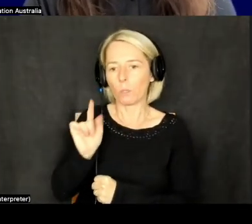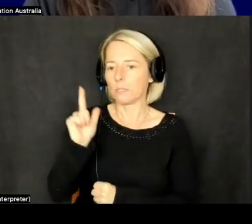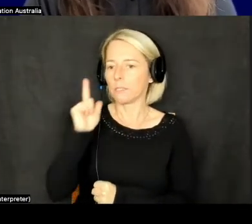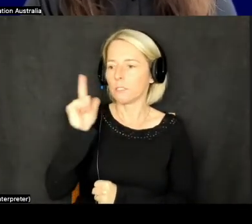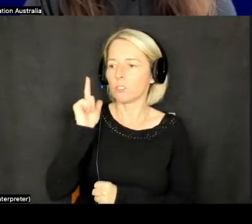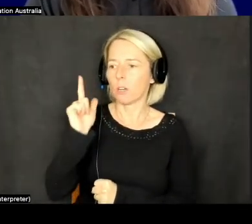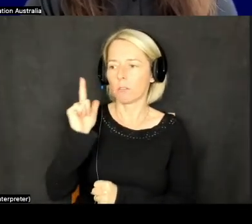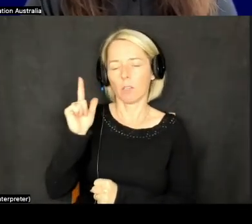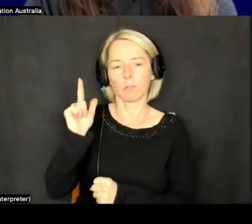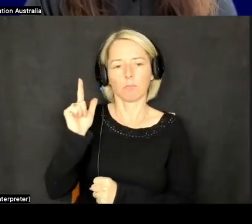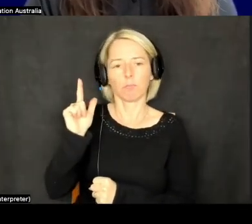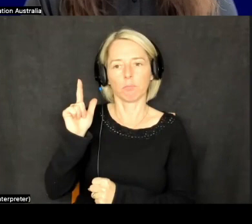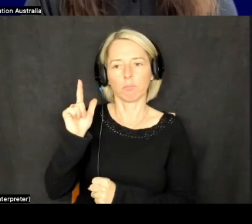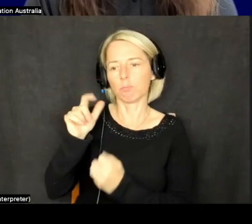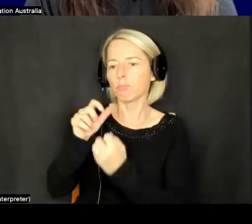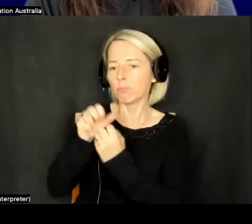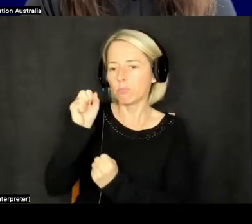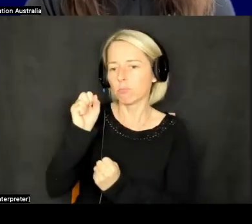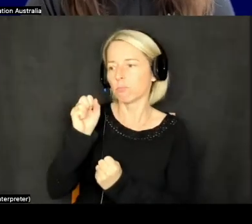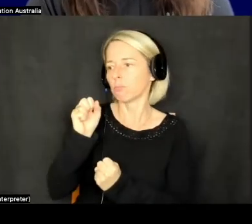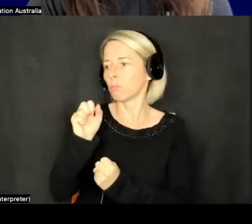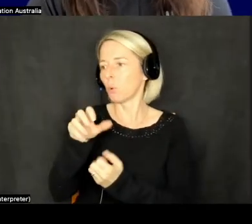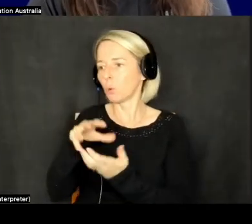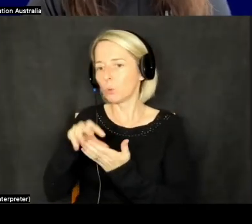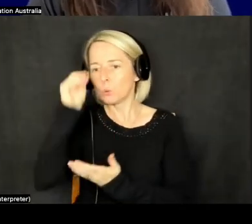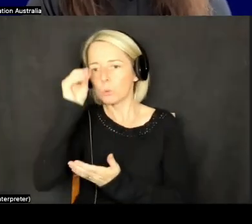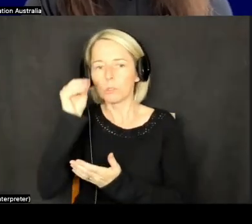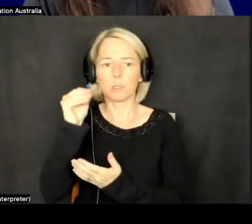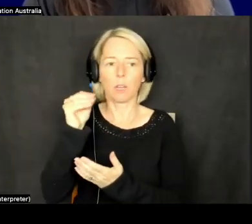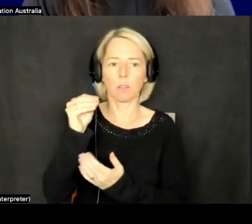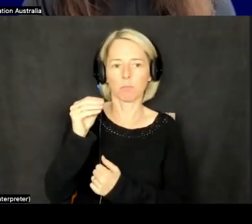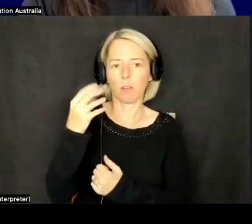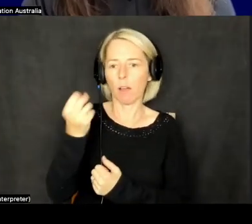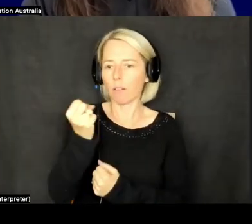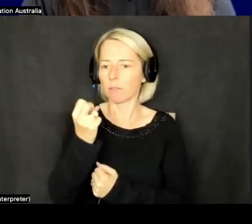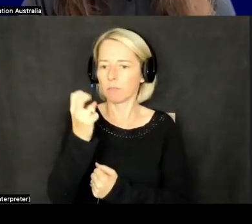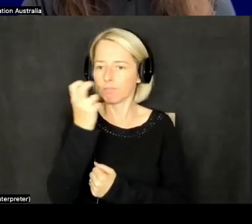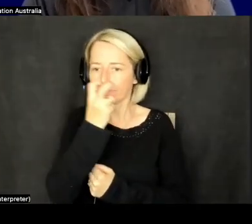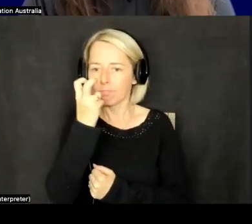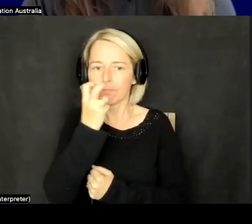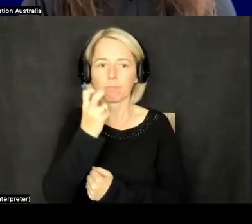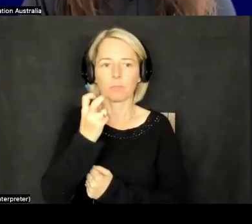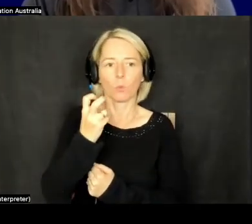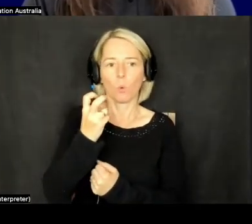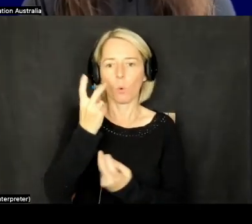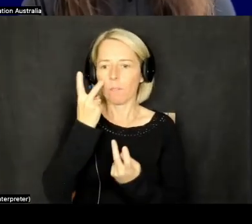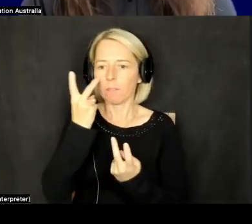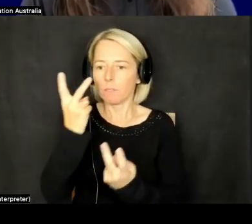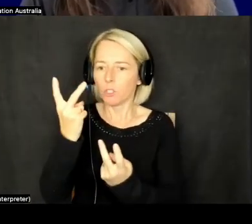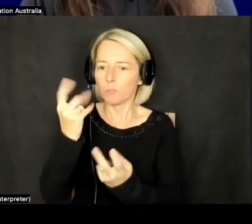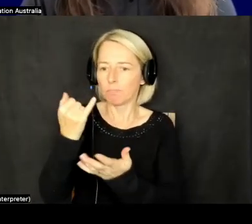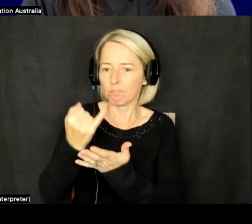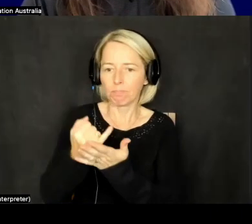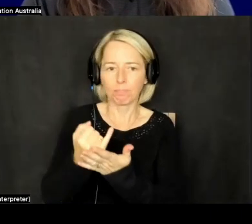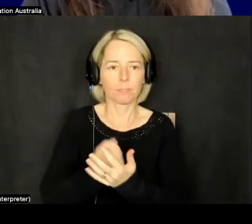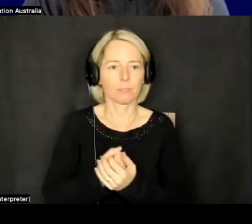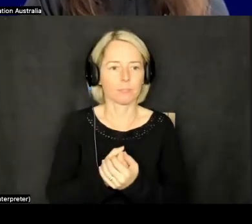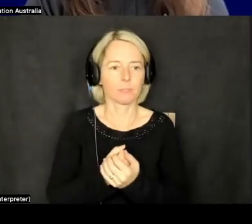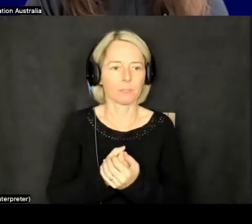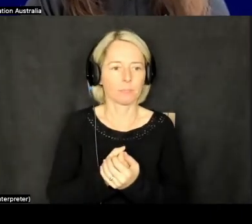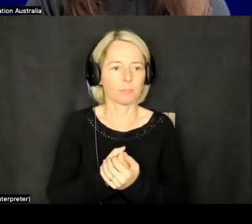students with vision impairment. There has been a time, though, where the teacher of the deafblind